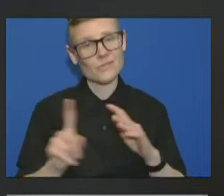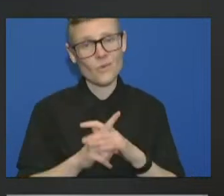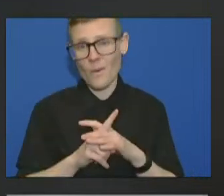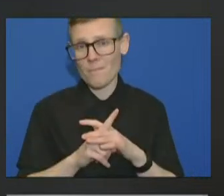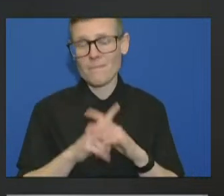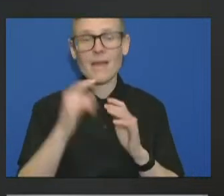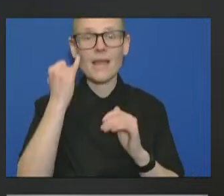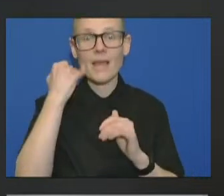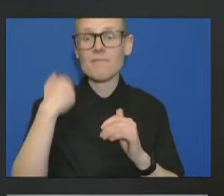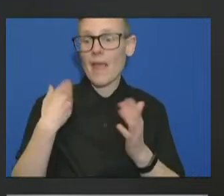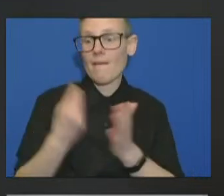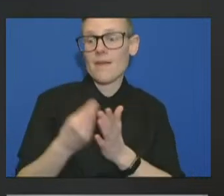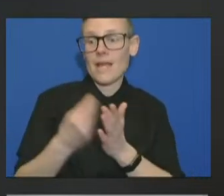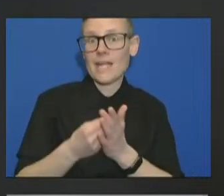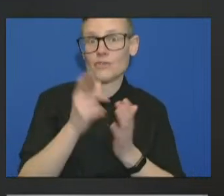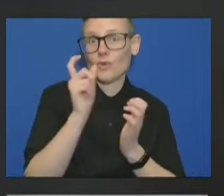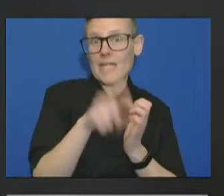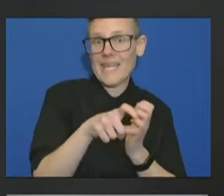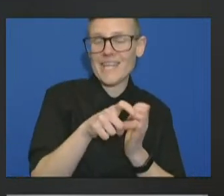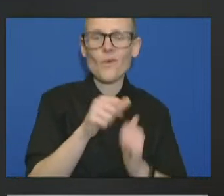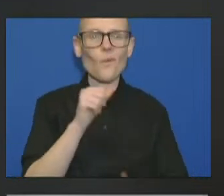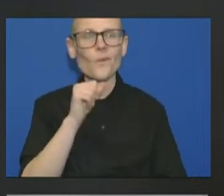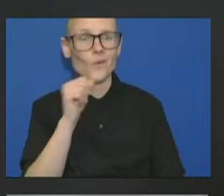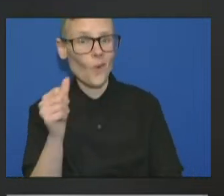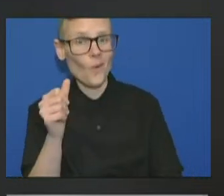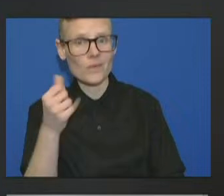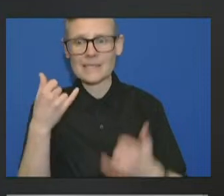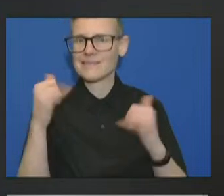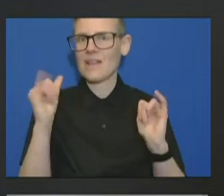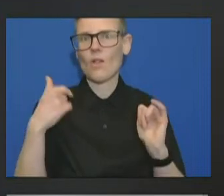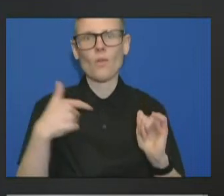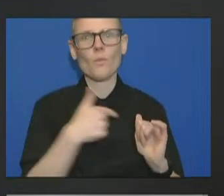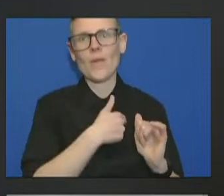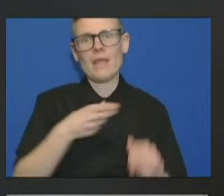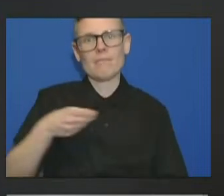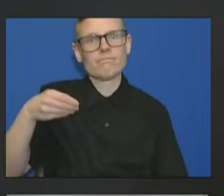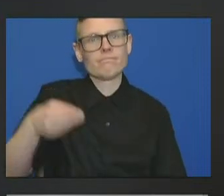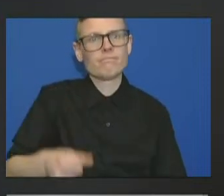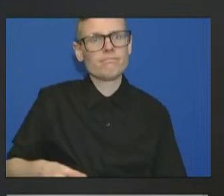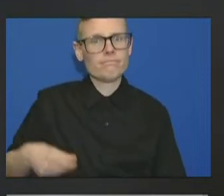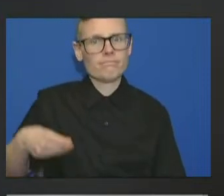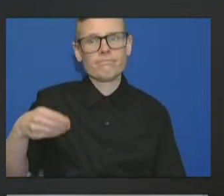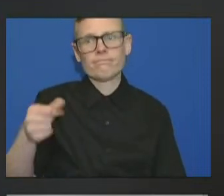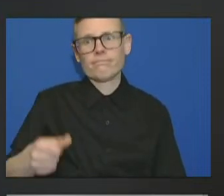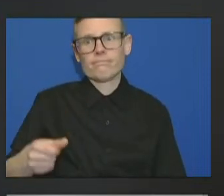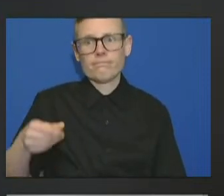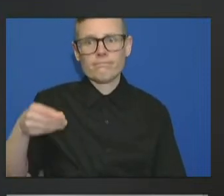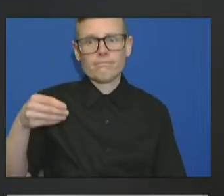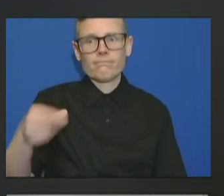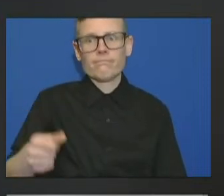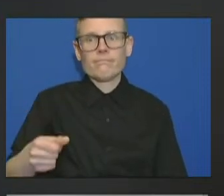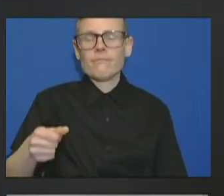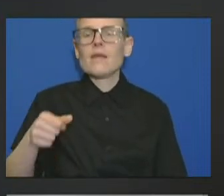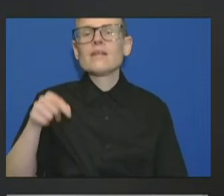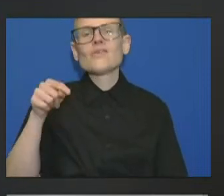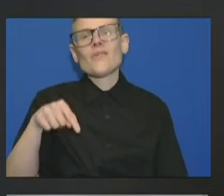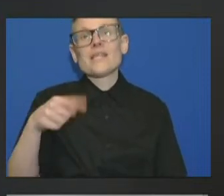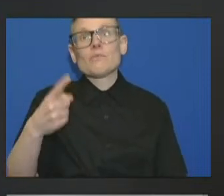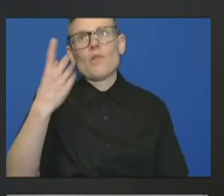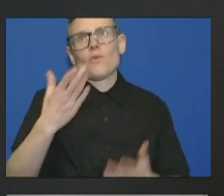whether the student shows up to take the test or not, whether they have a financial need or